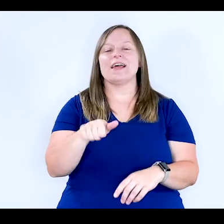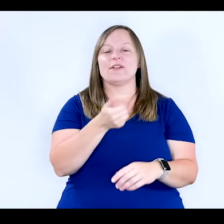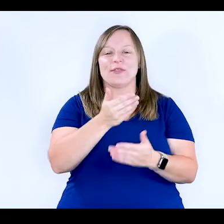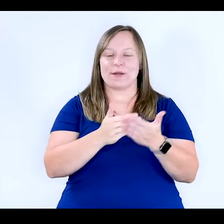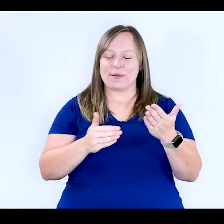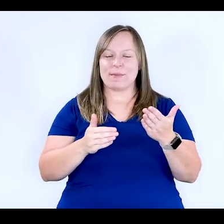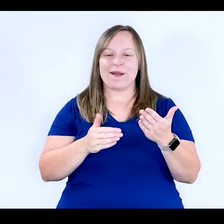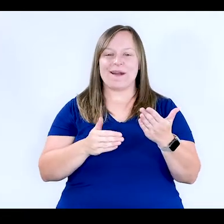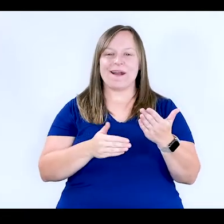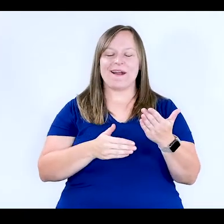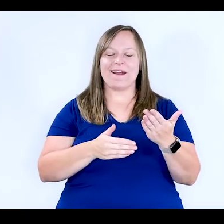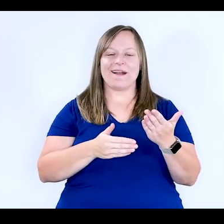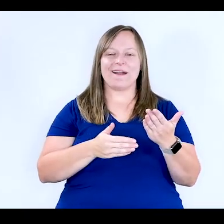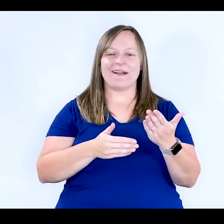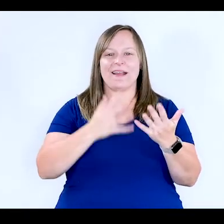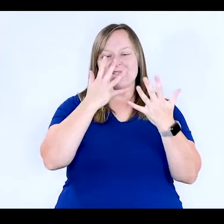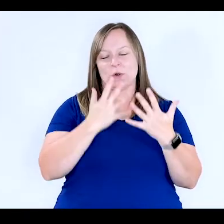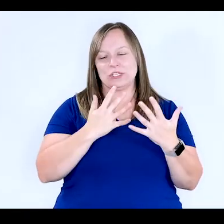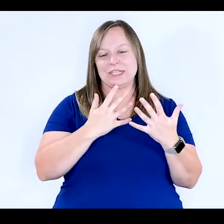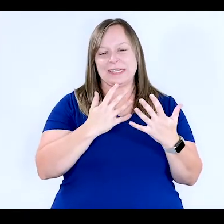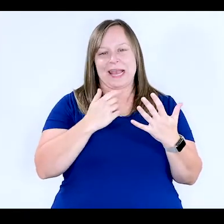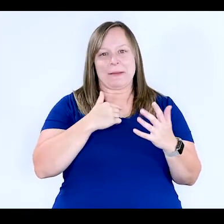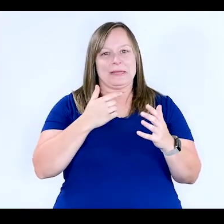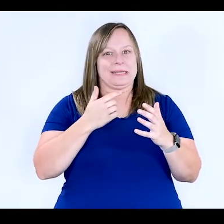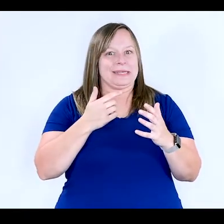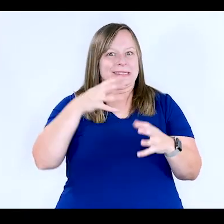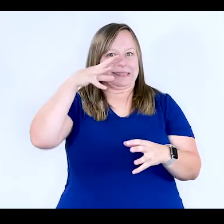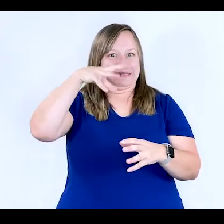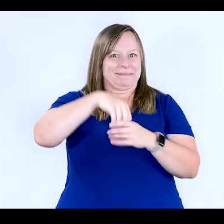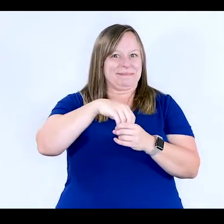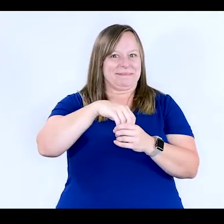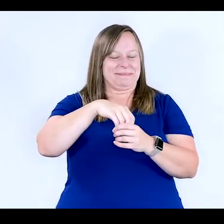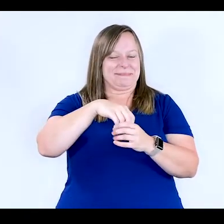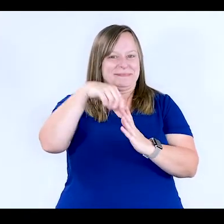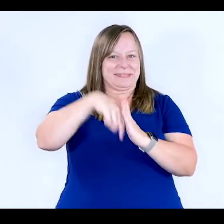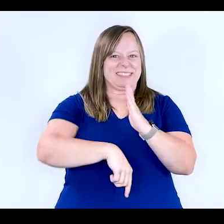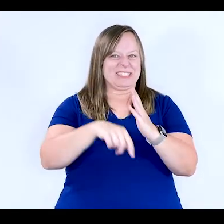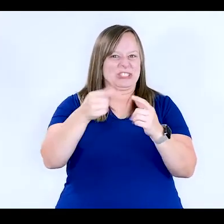here is... so unfortunately I'm gonna get a little grammar heavy here because